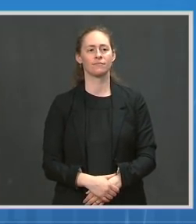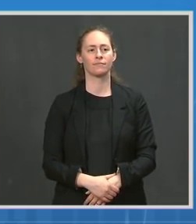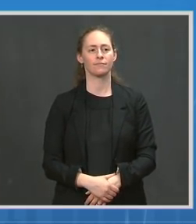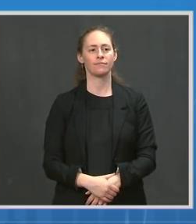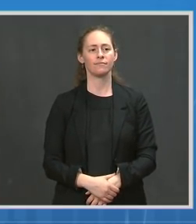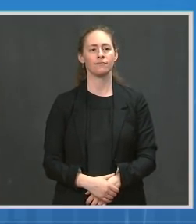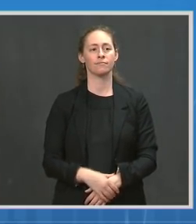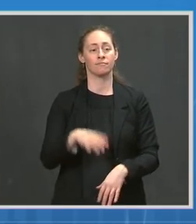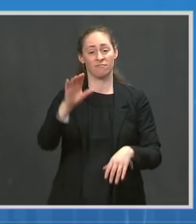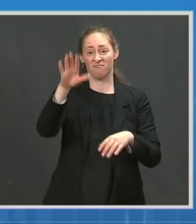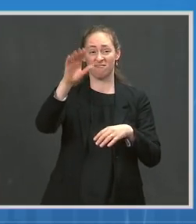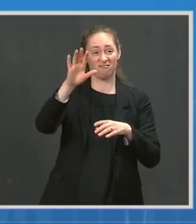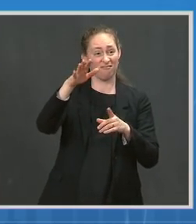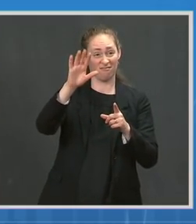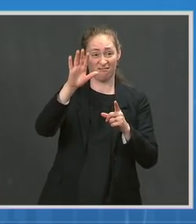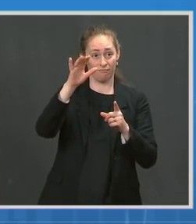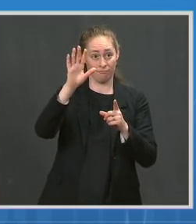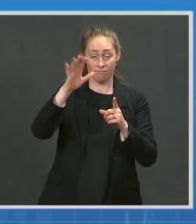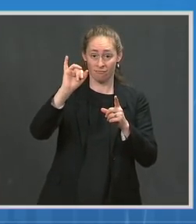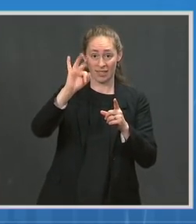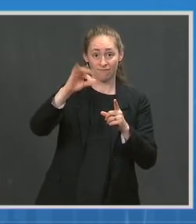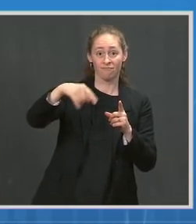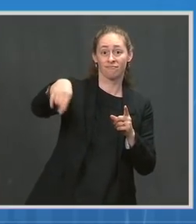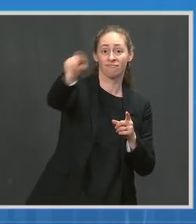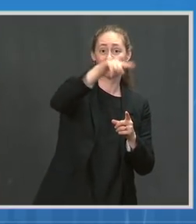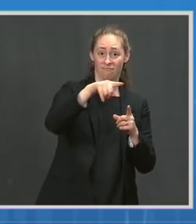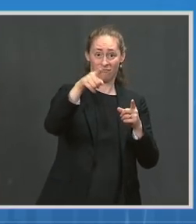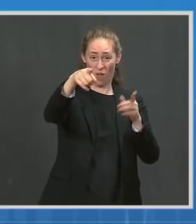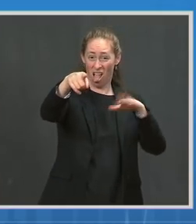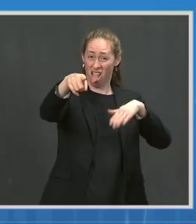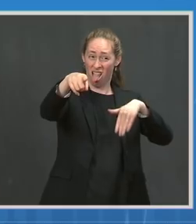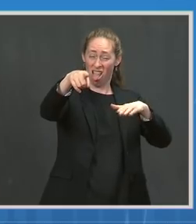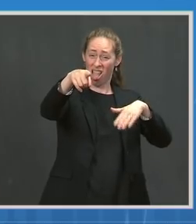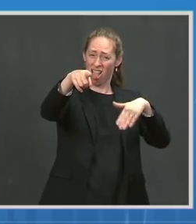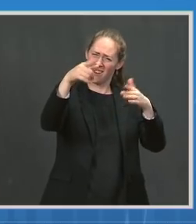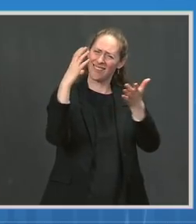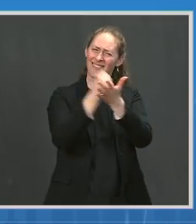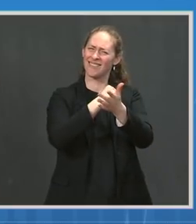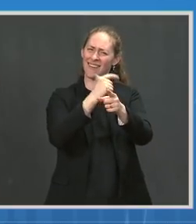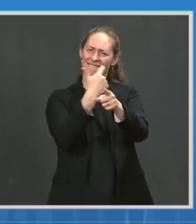who've been vaccinated, today is a great day for you; it's never been easier.